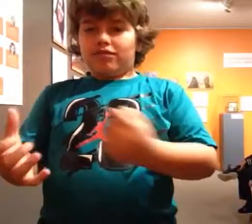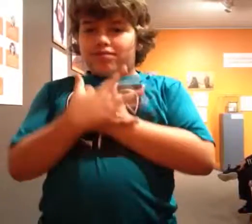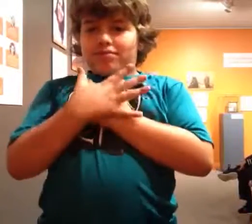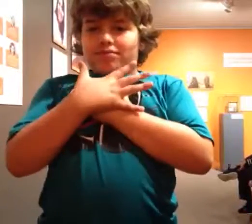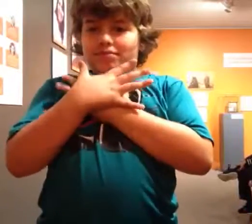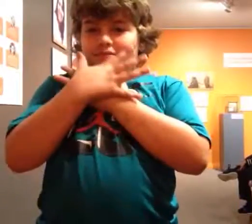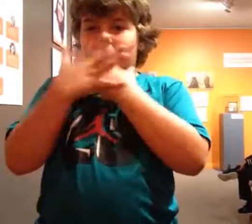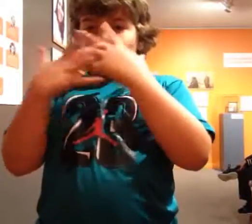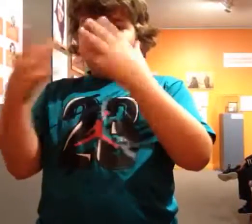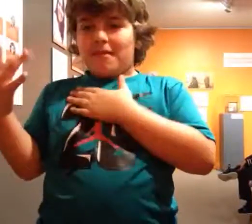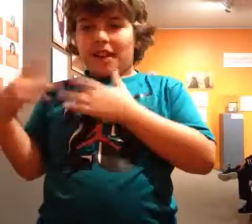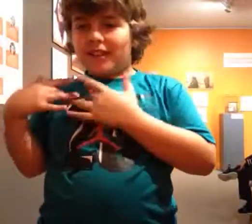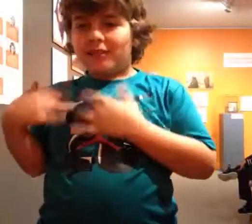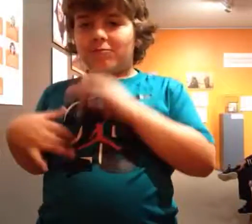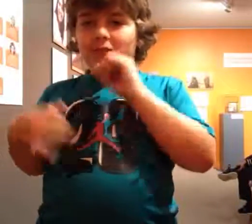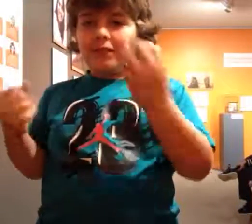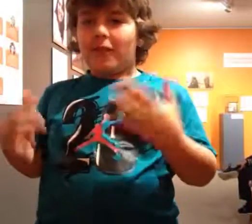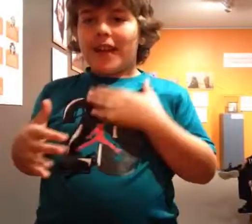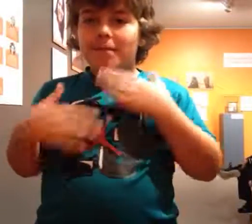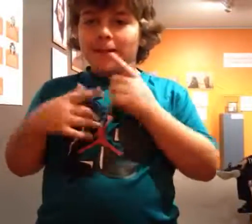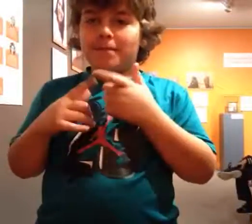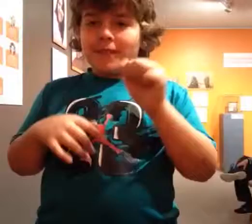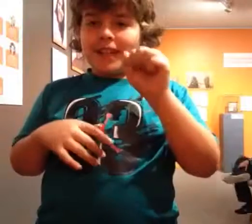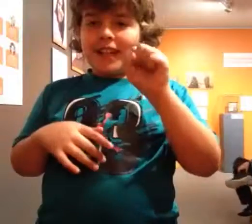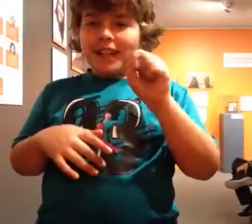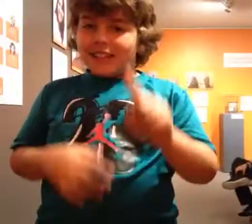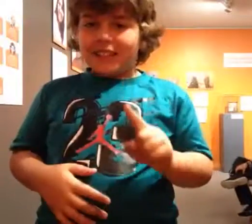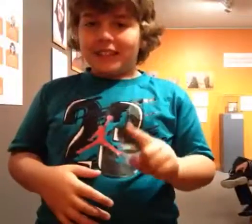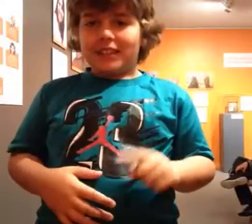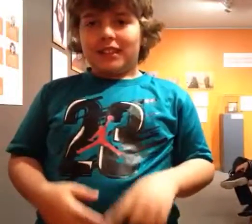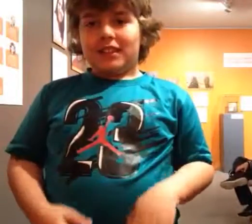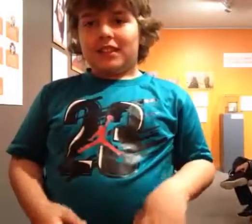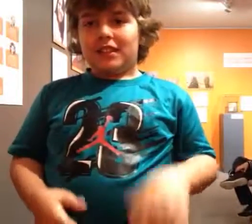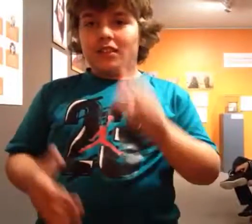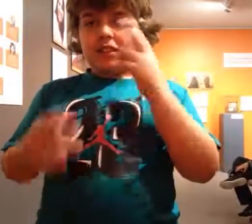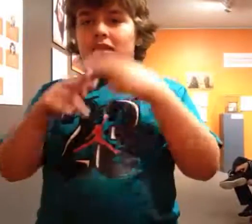It warms my heart. I’m so happy about ASD.